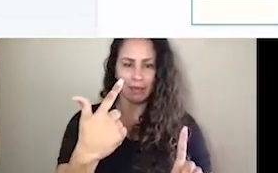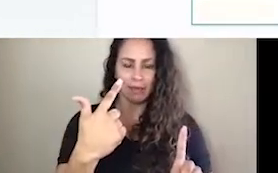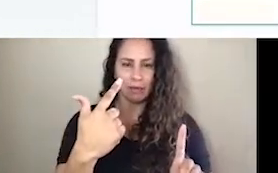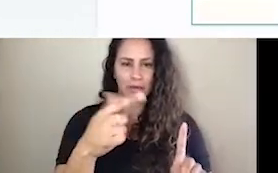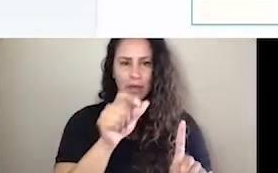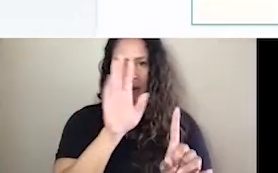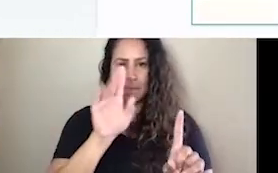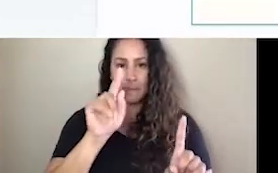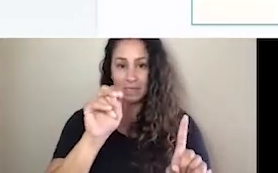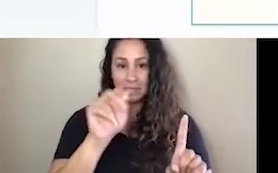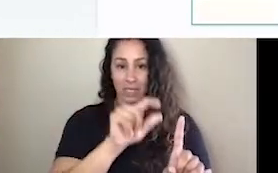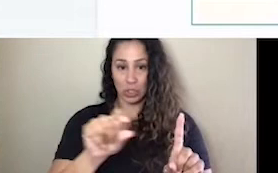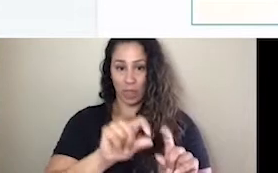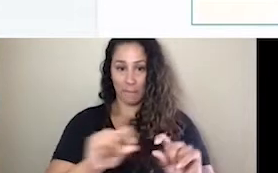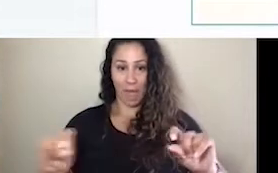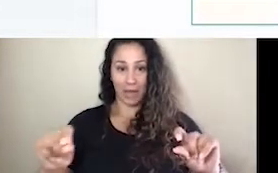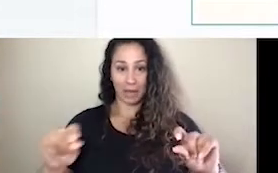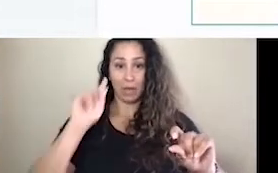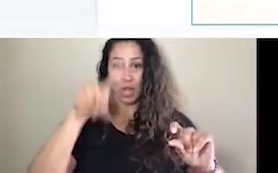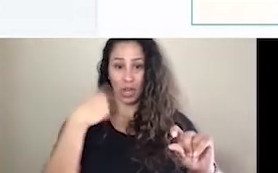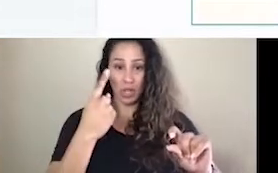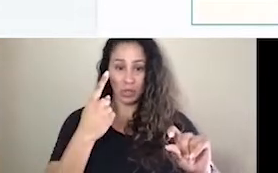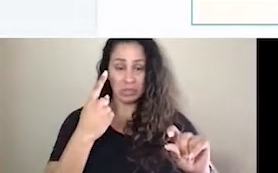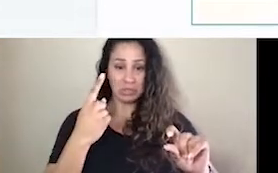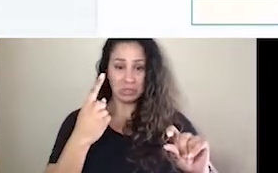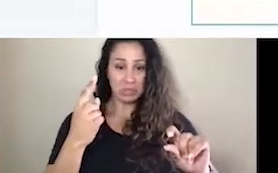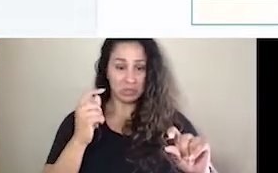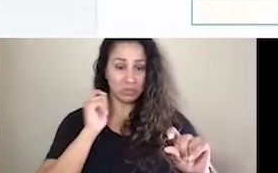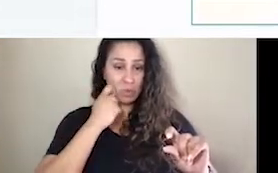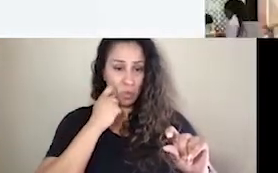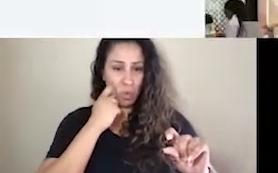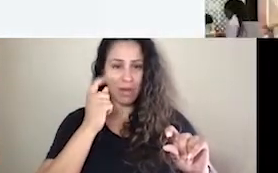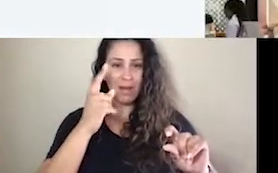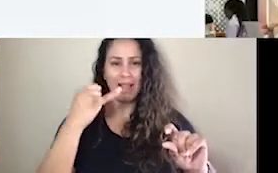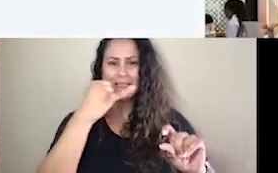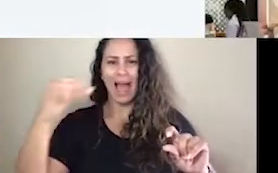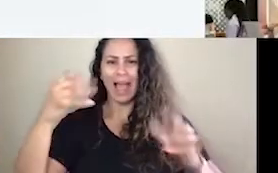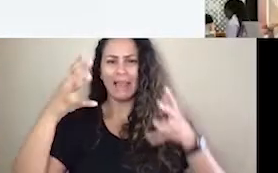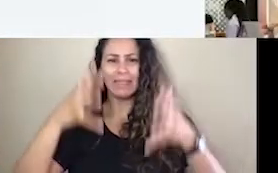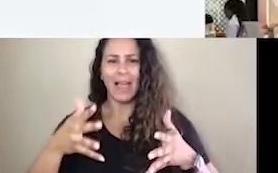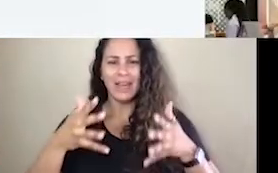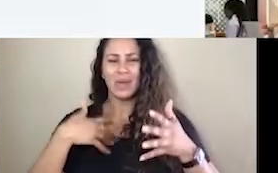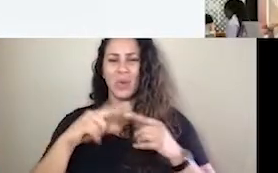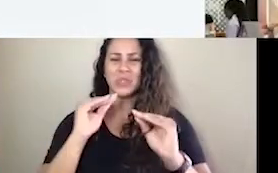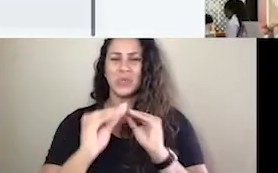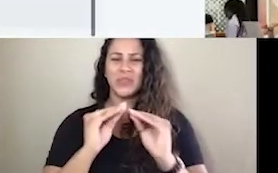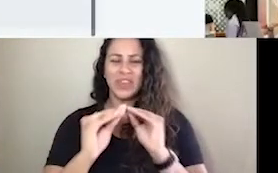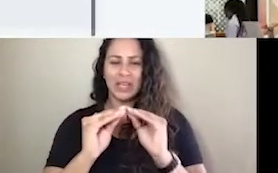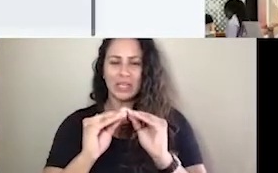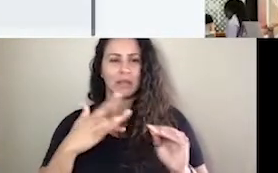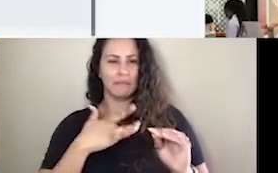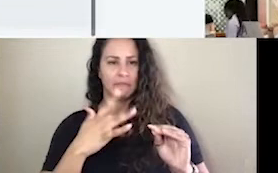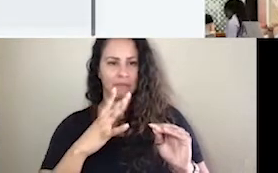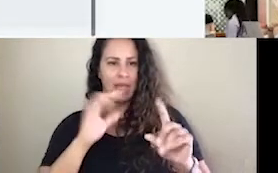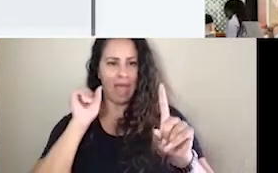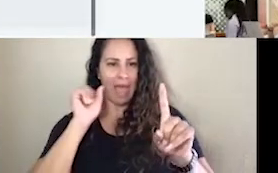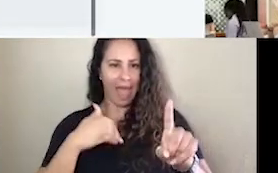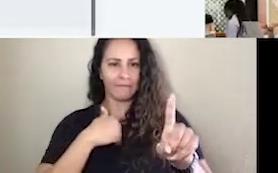GREAT, THAT LOOKS COOL BUT SEE IF I CAN FIX THAT. THERE IS ALIGNMENT OPTION AND CENTER AND ALIGN THAT